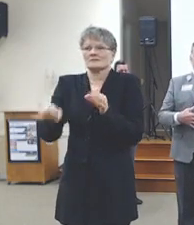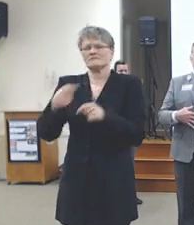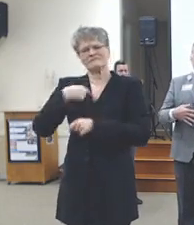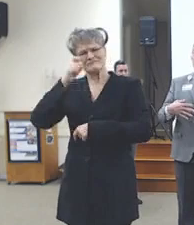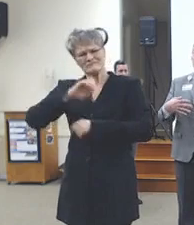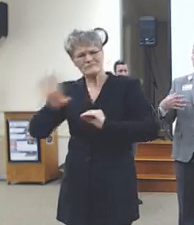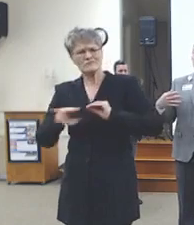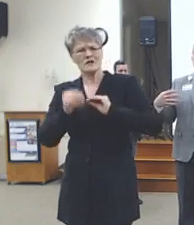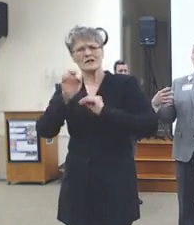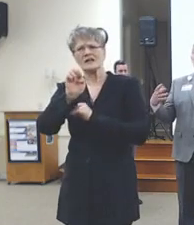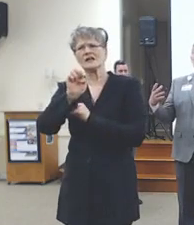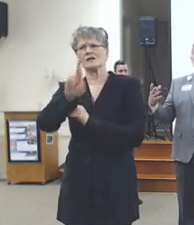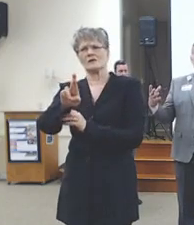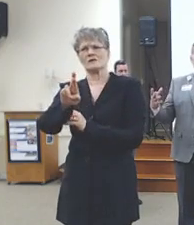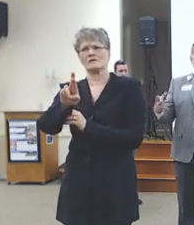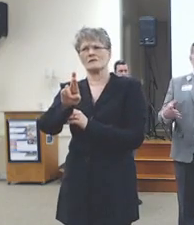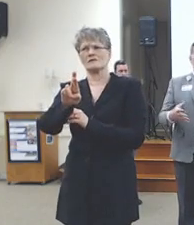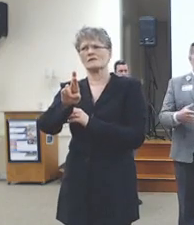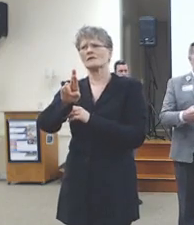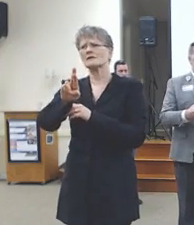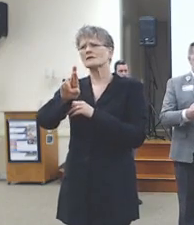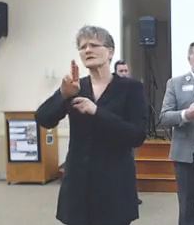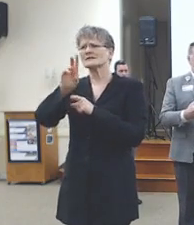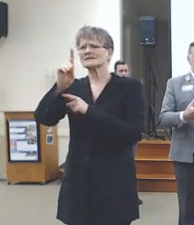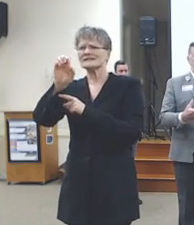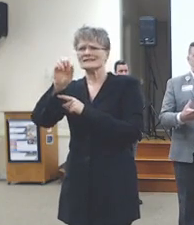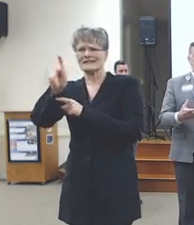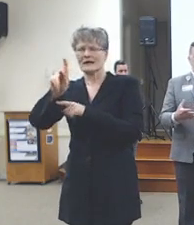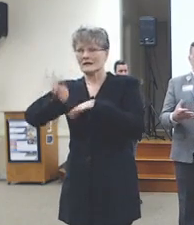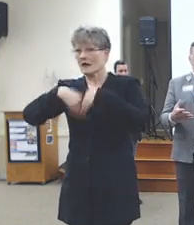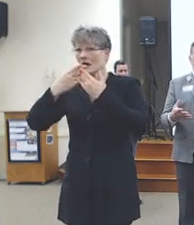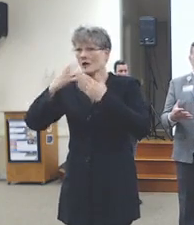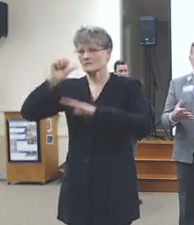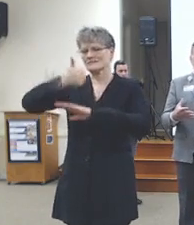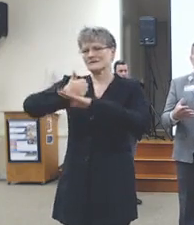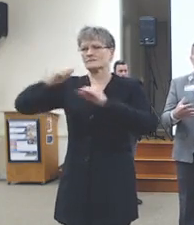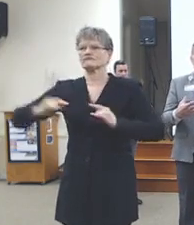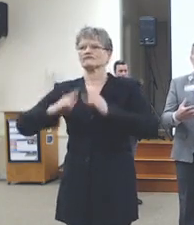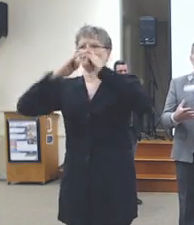that could mean gosh we have several patients that are needing